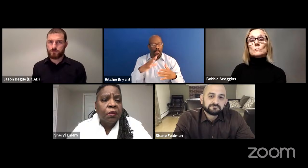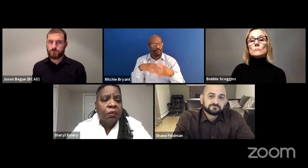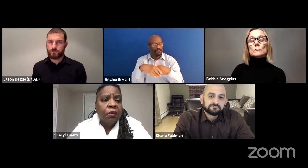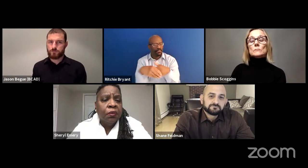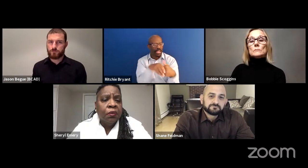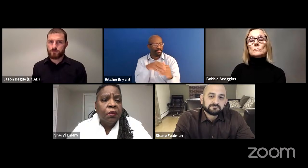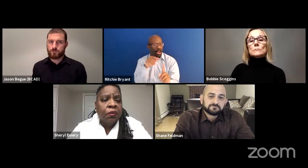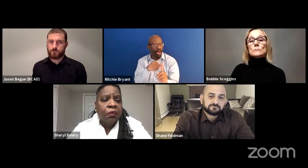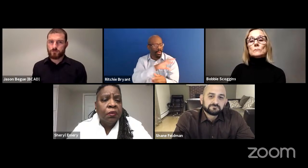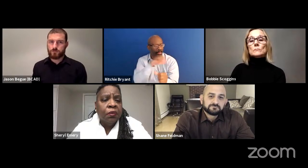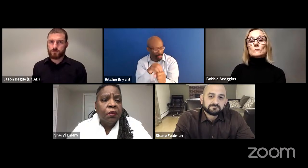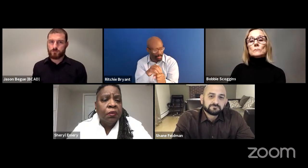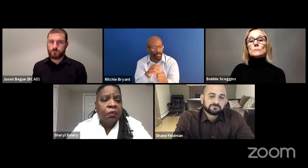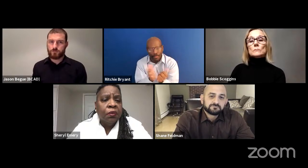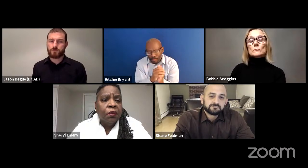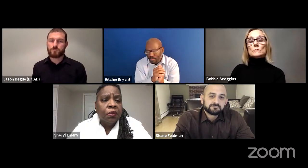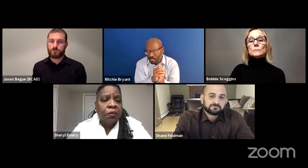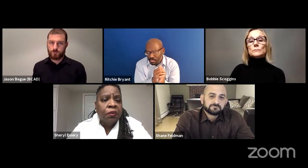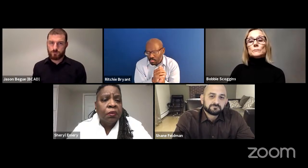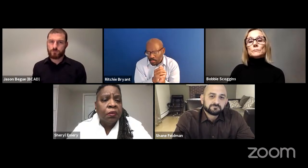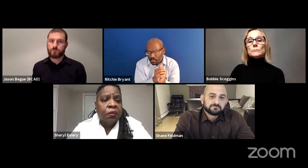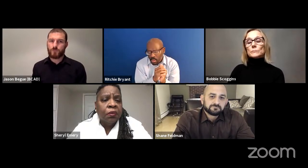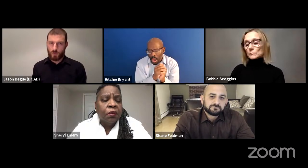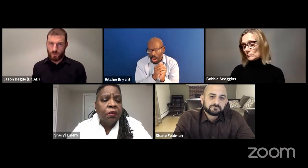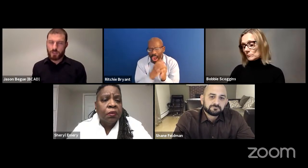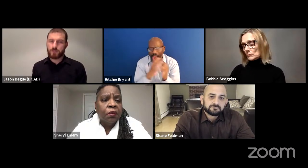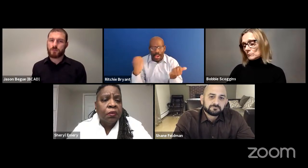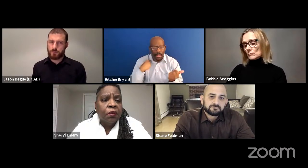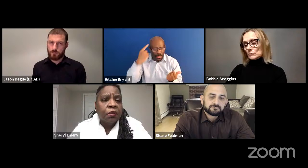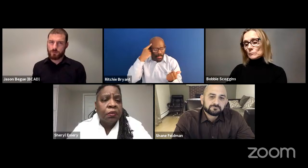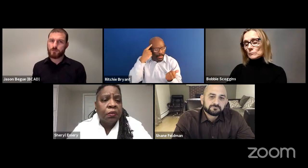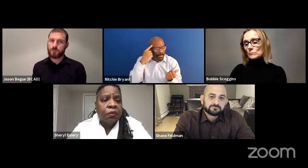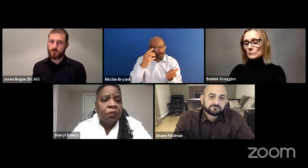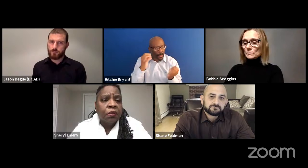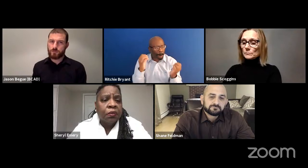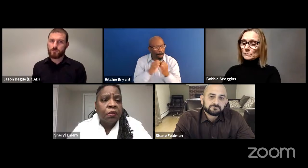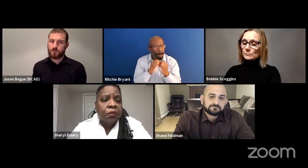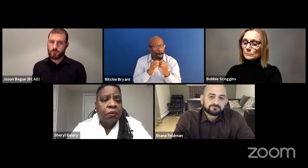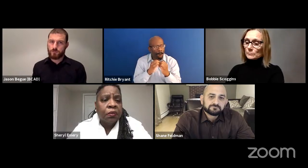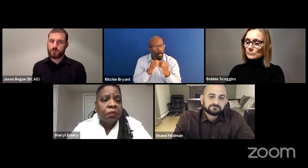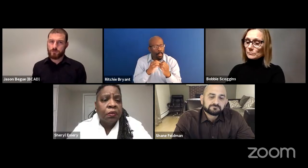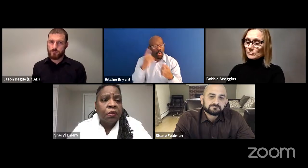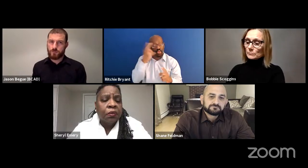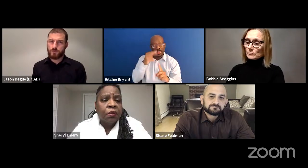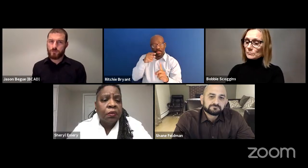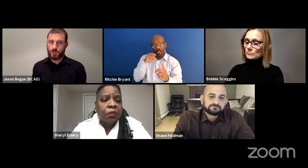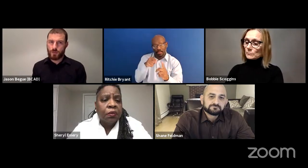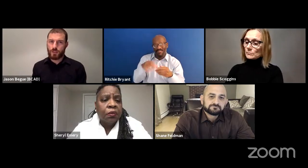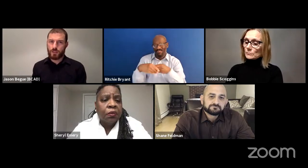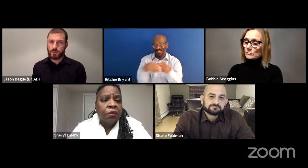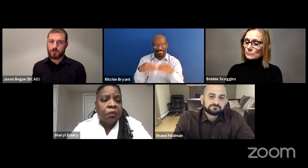interpreters. At the same time, if the surrounding states are too stringent, we may gain their